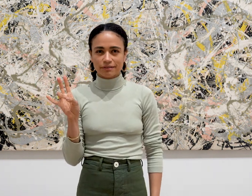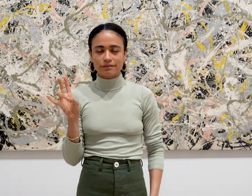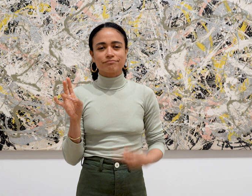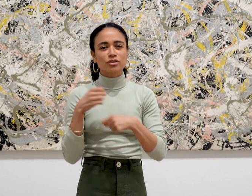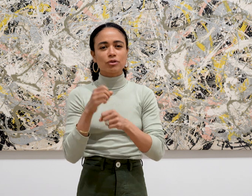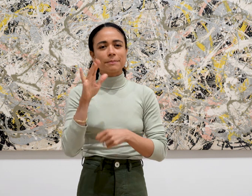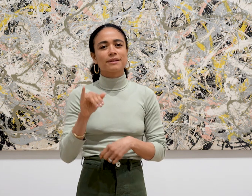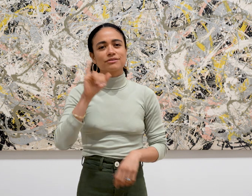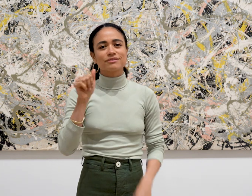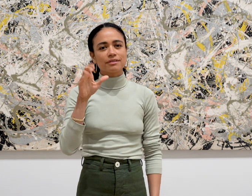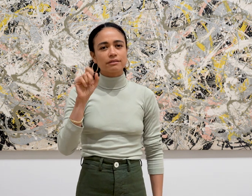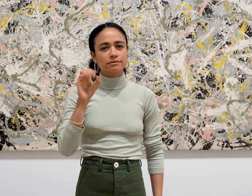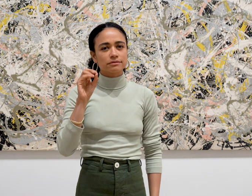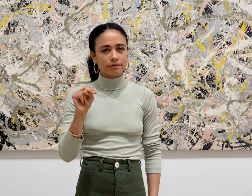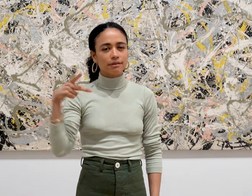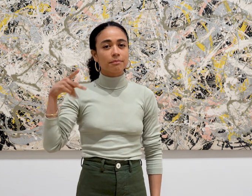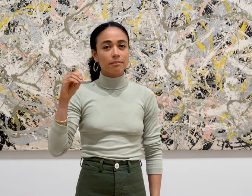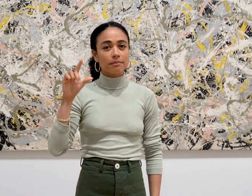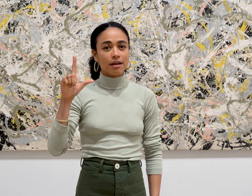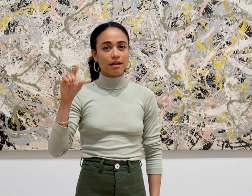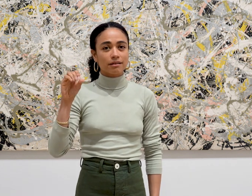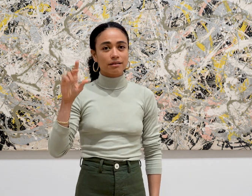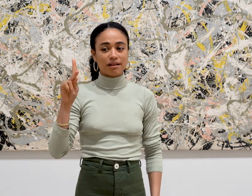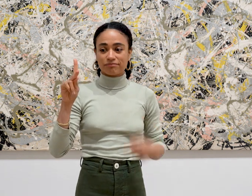created by Jackson Pollock.